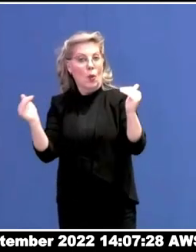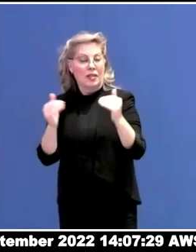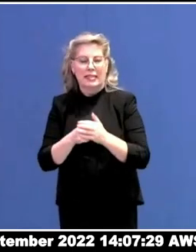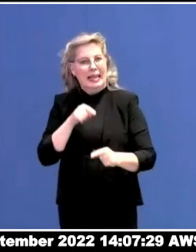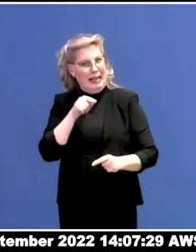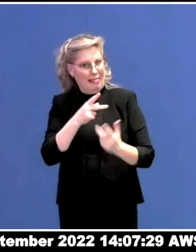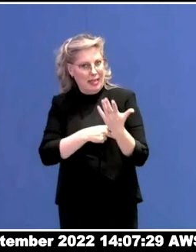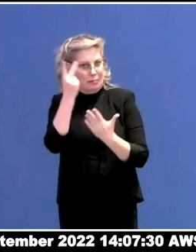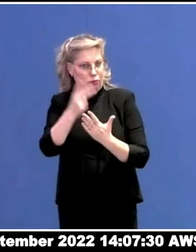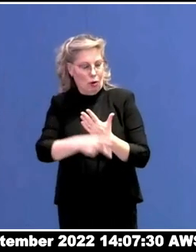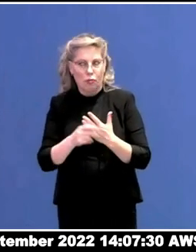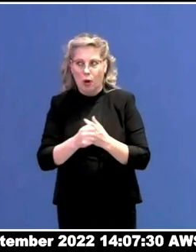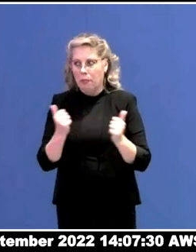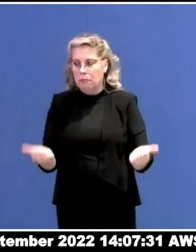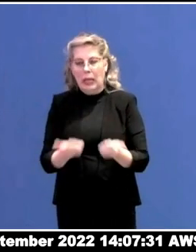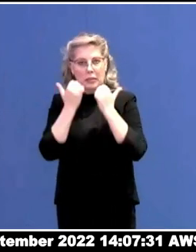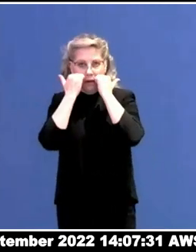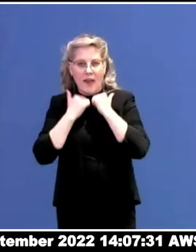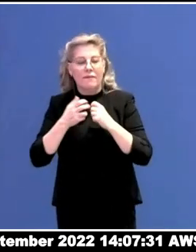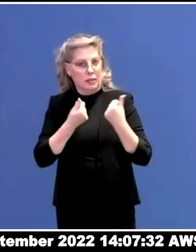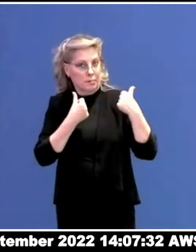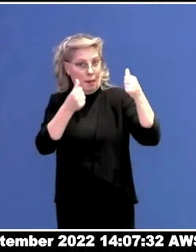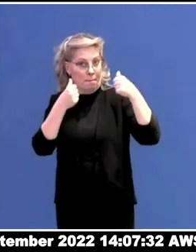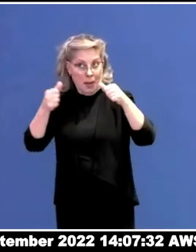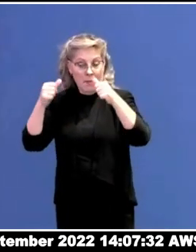There's a lot of evidence of it having worked across 31 countries currently around